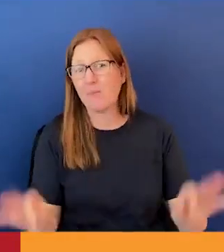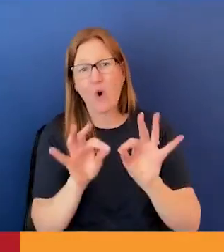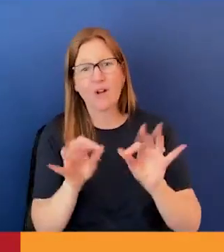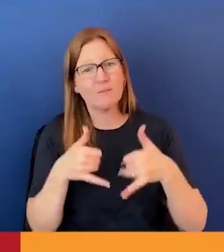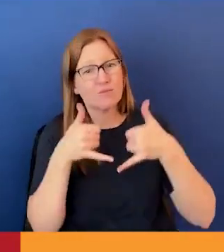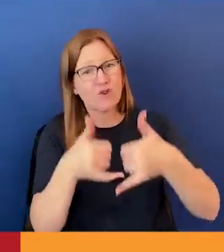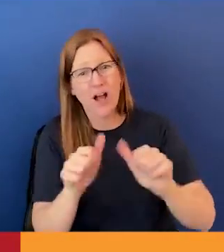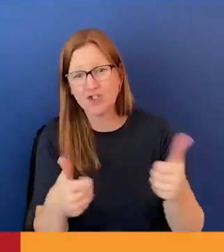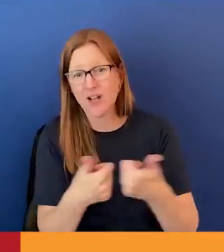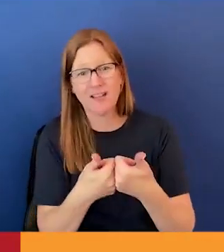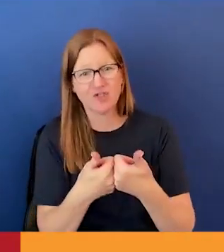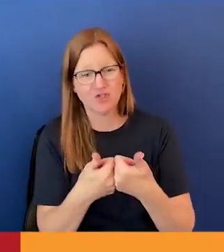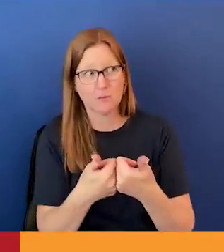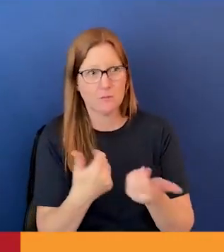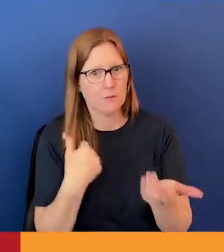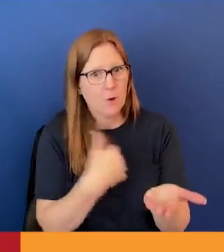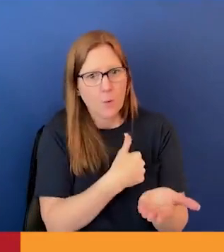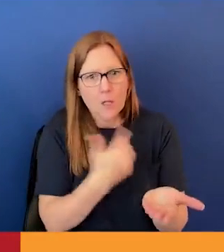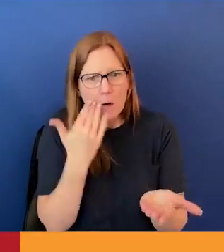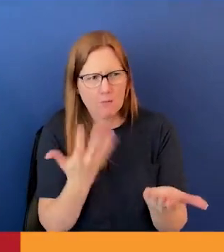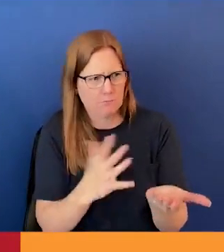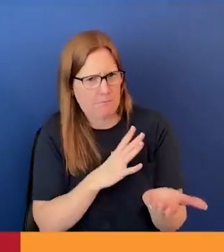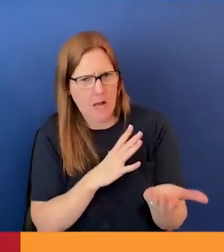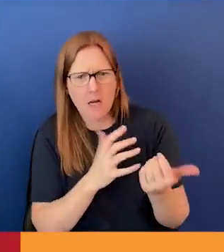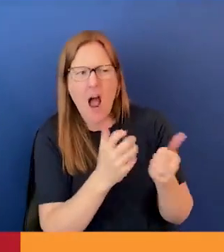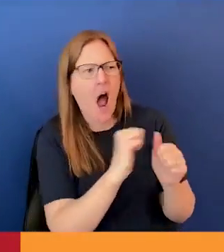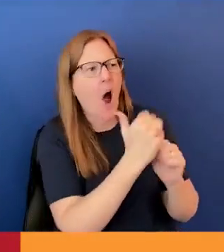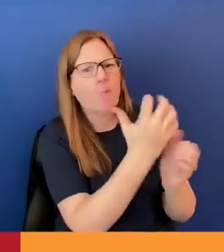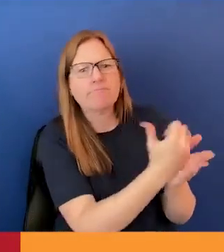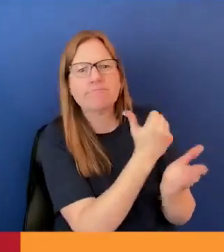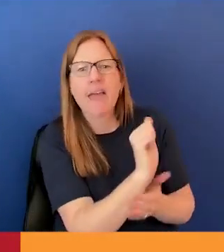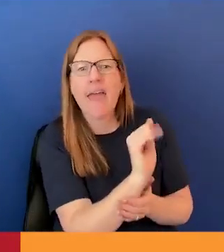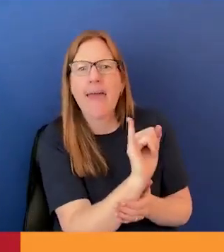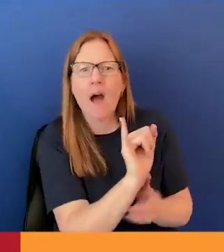because we now look to how does AI enable us to be quicker,